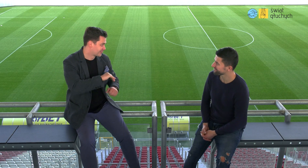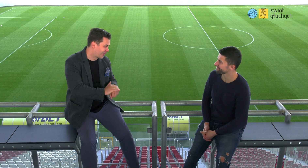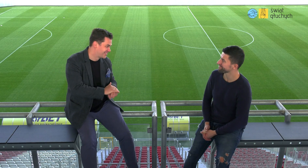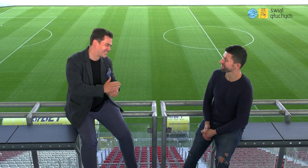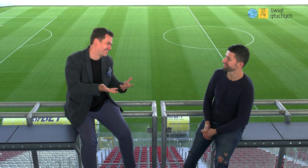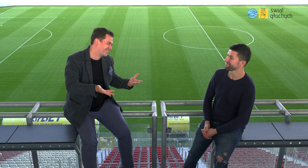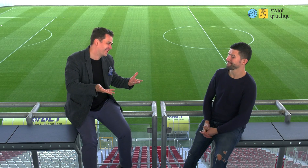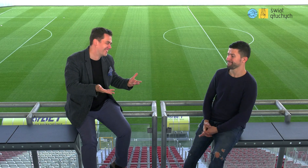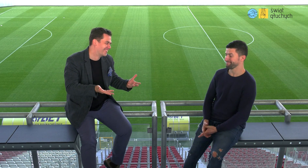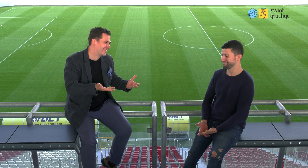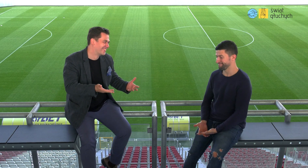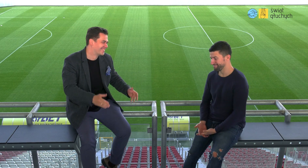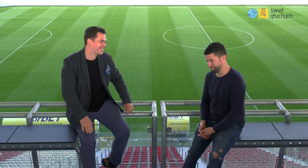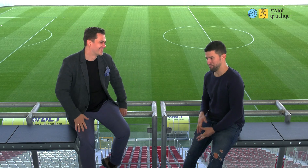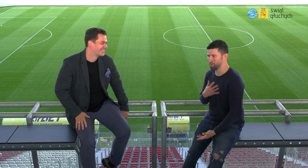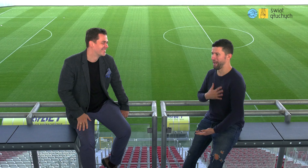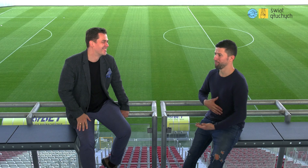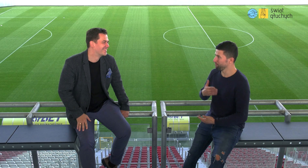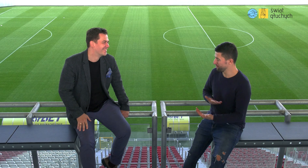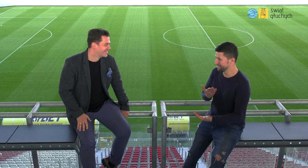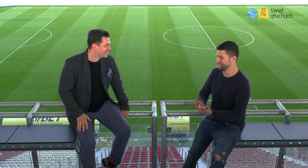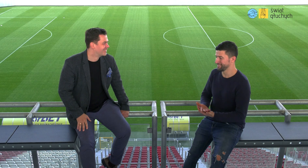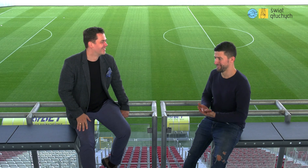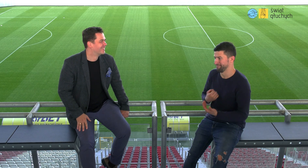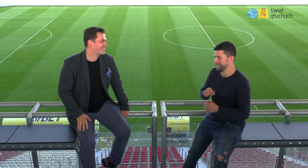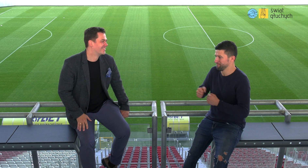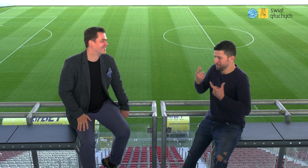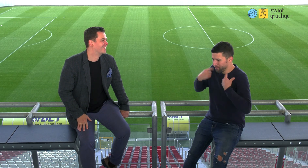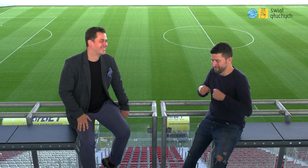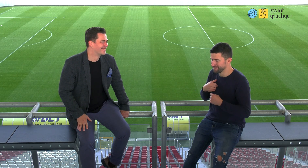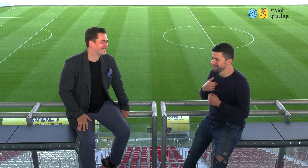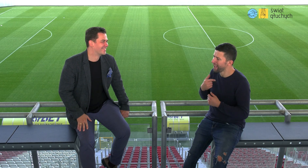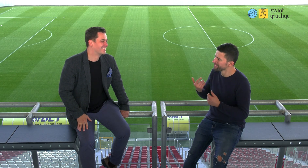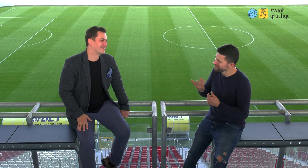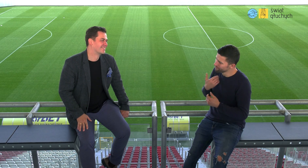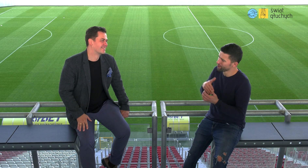Why don't you agree? Nice suggestion. I wasn't expecting it.